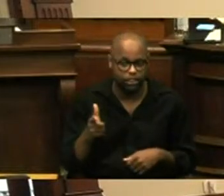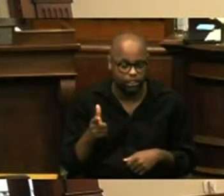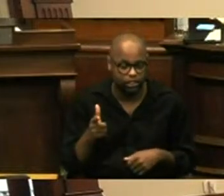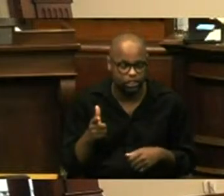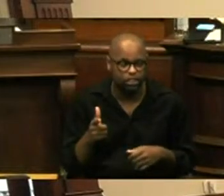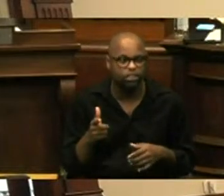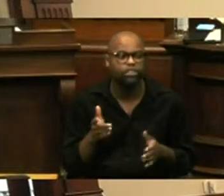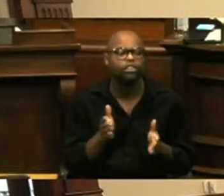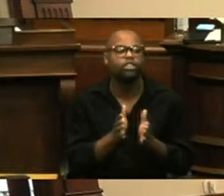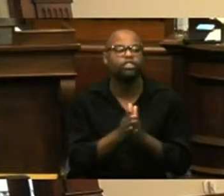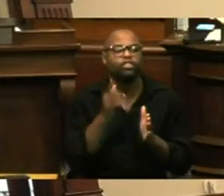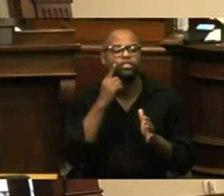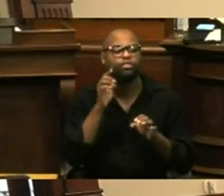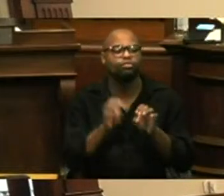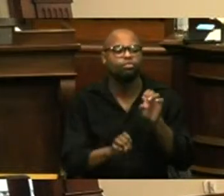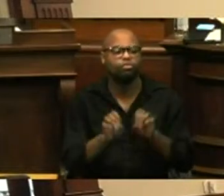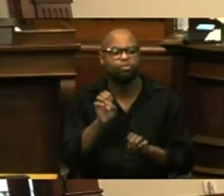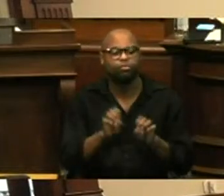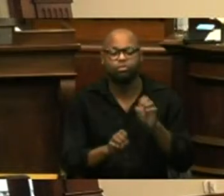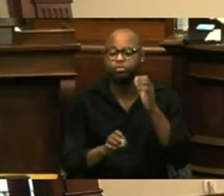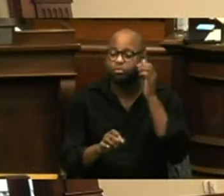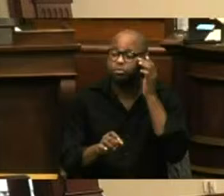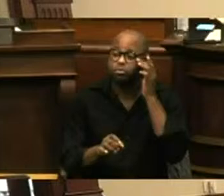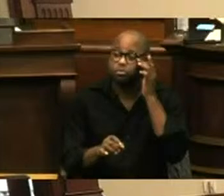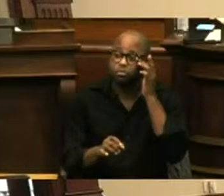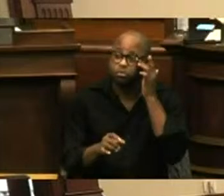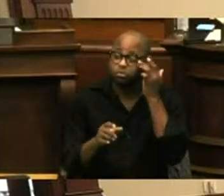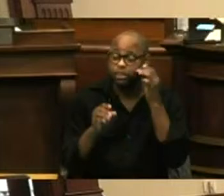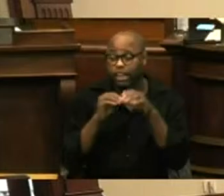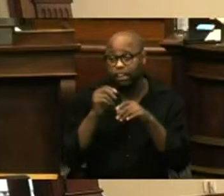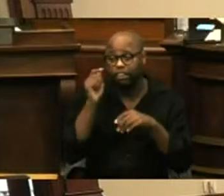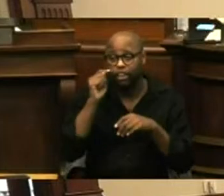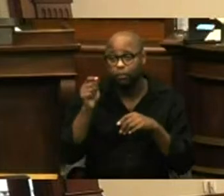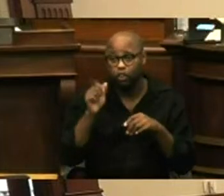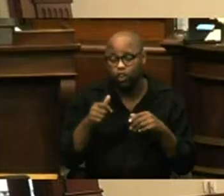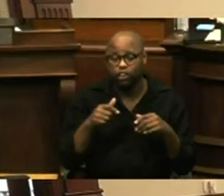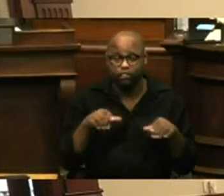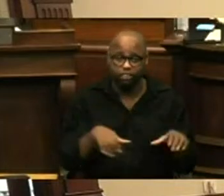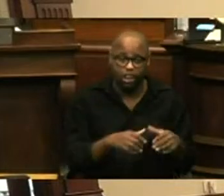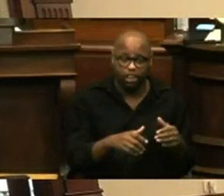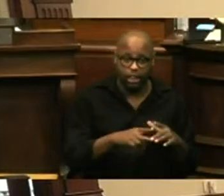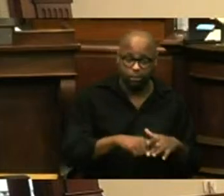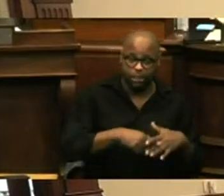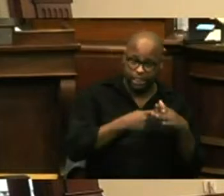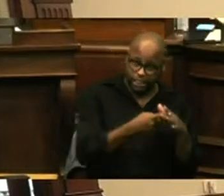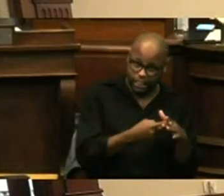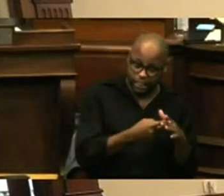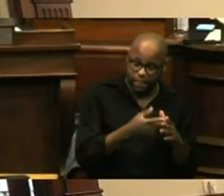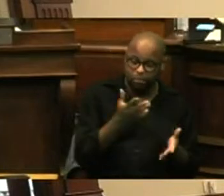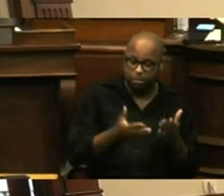concerned that two years later, we're coming back with an